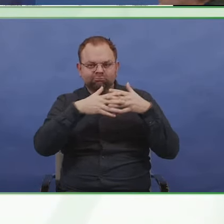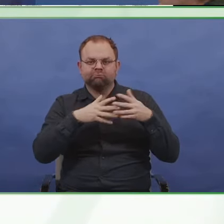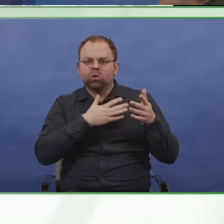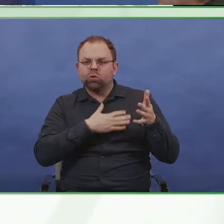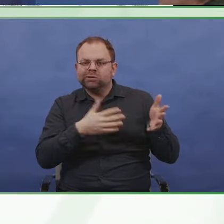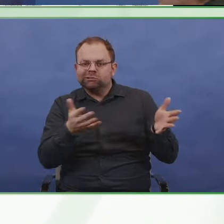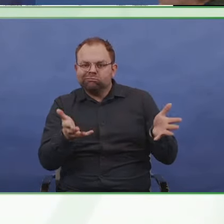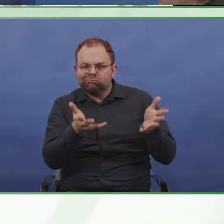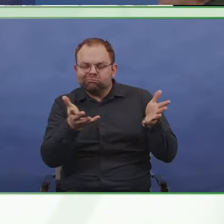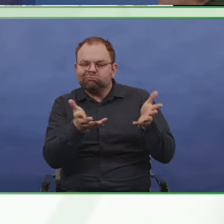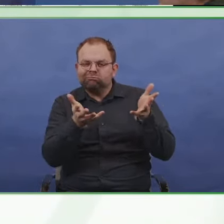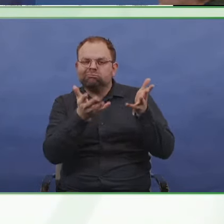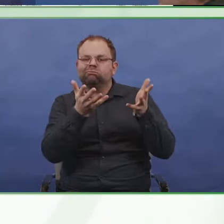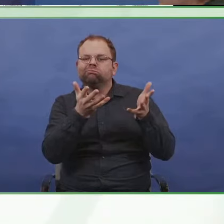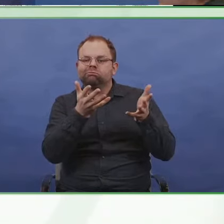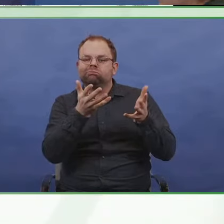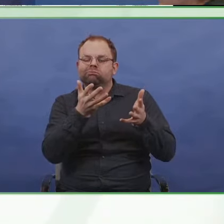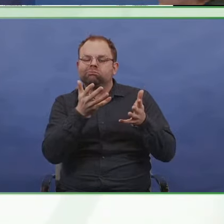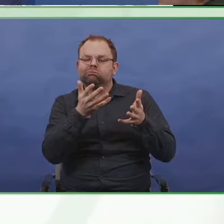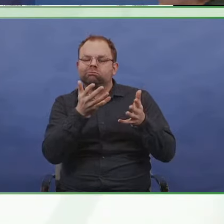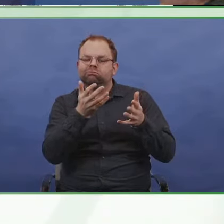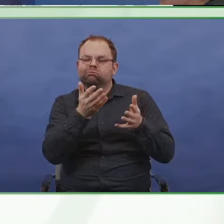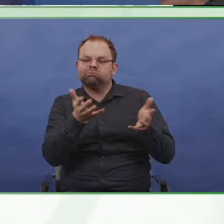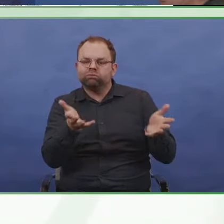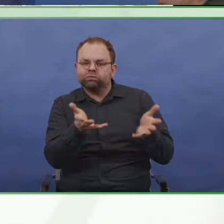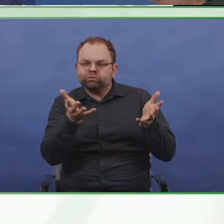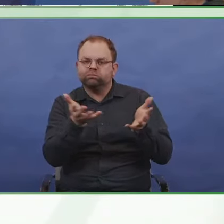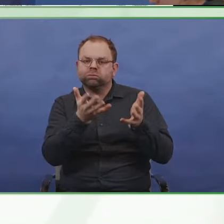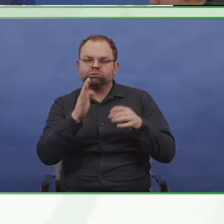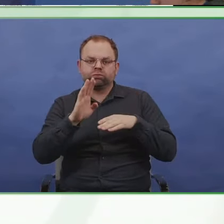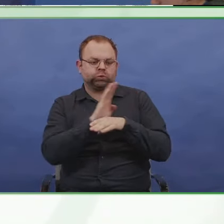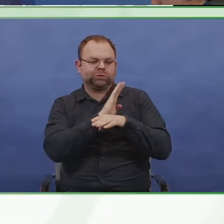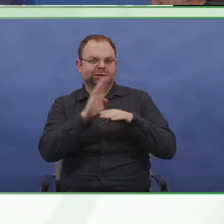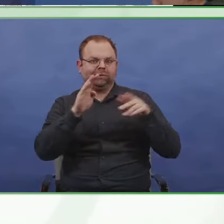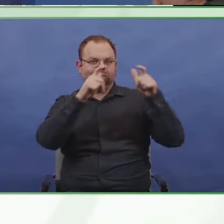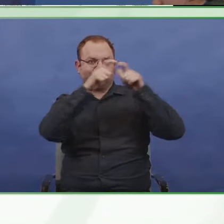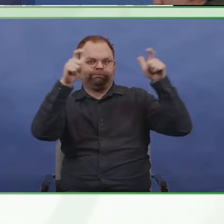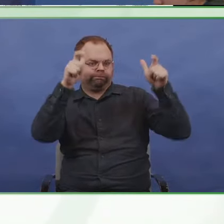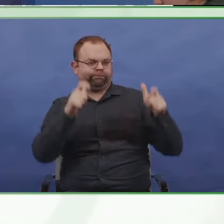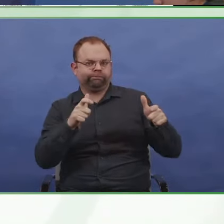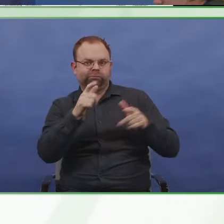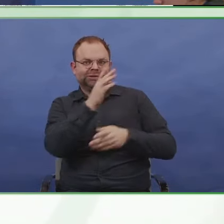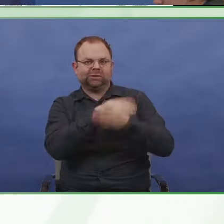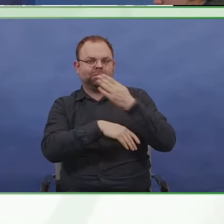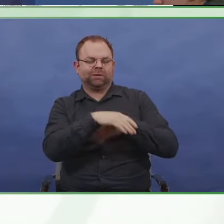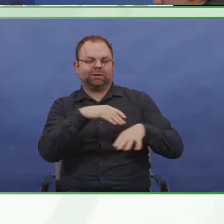One thing we will do at Billion Strong this creates certifications